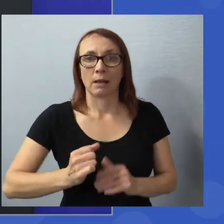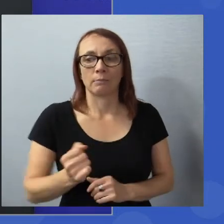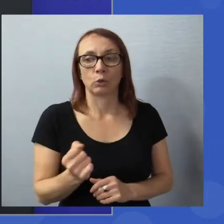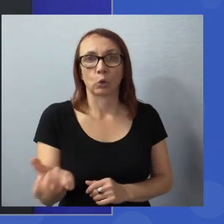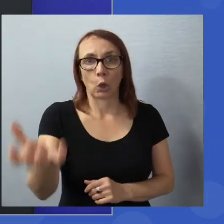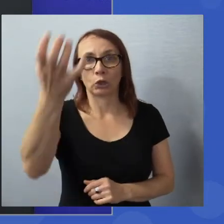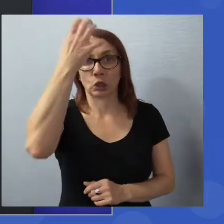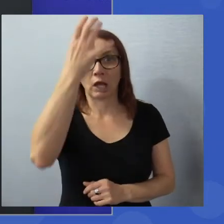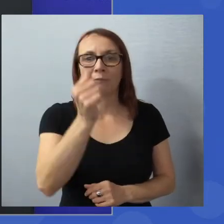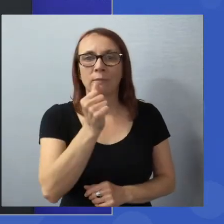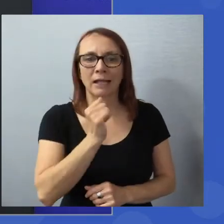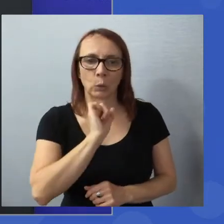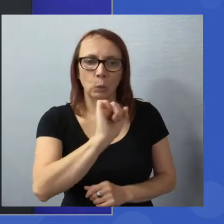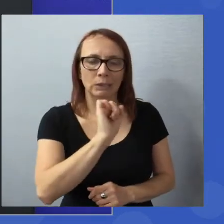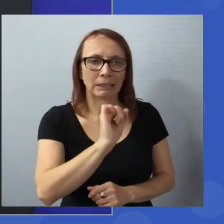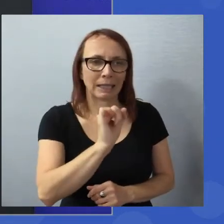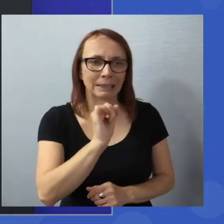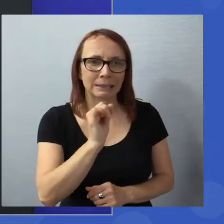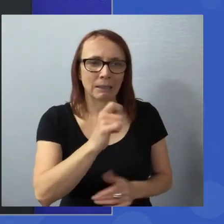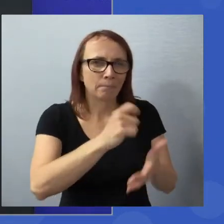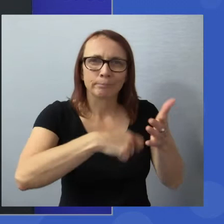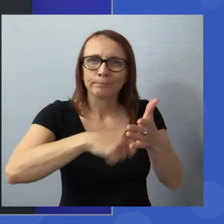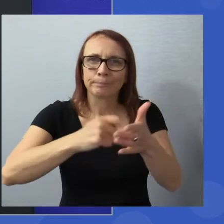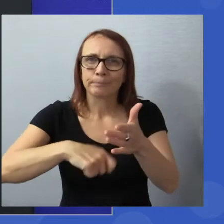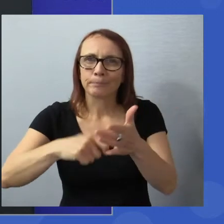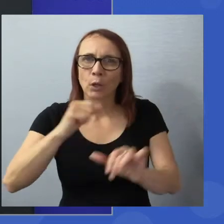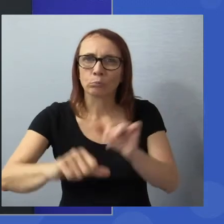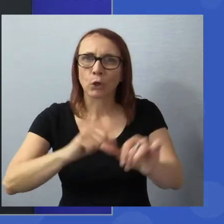procurement processes to say well okay if you want to provide services and to